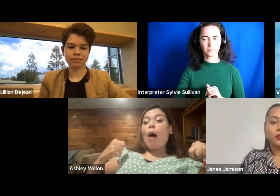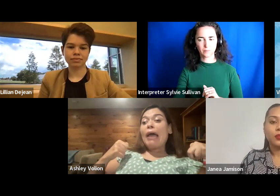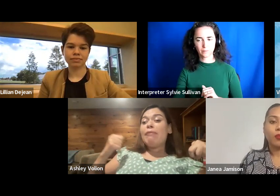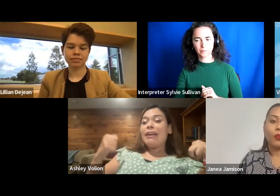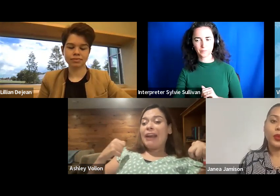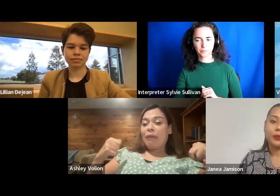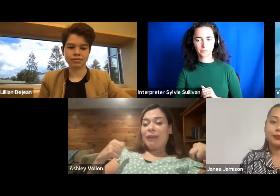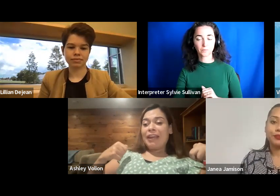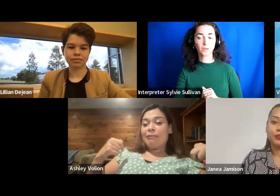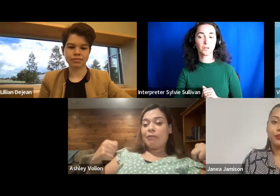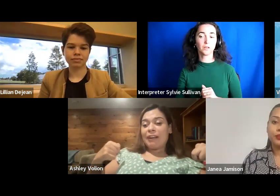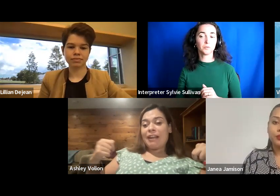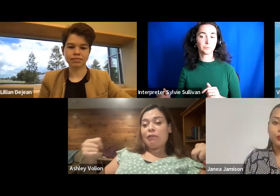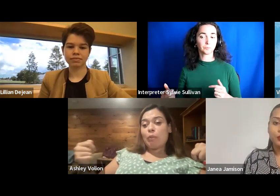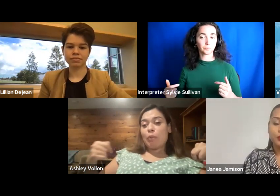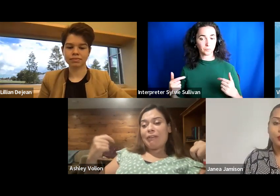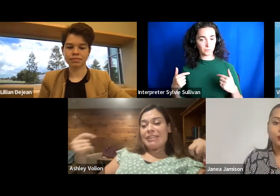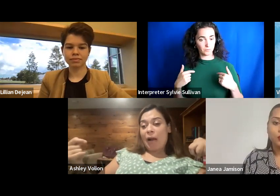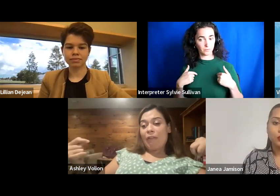So I might not be the most accessible person all the time.